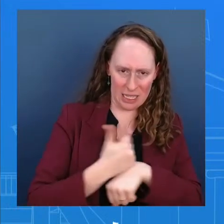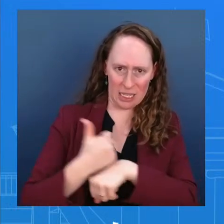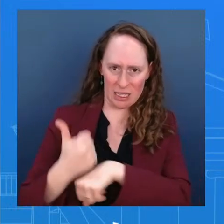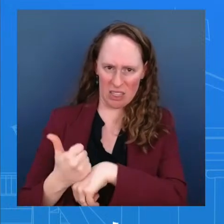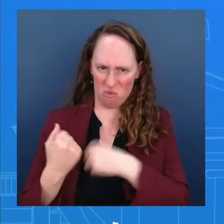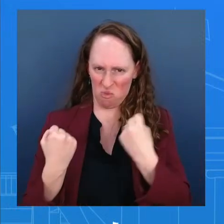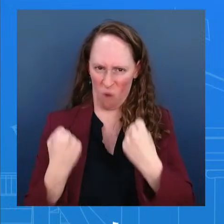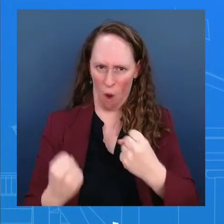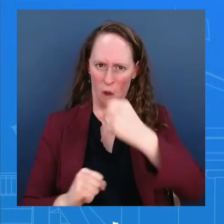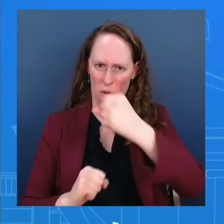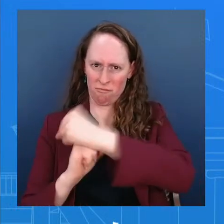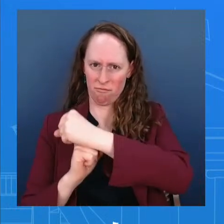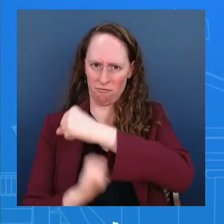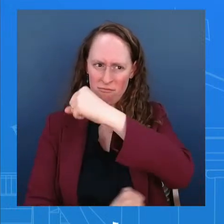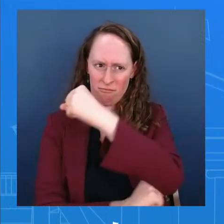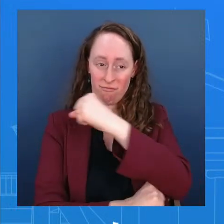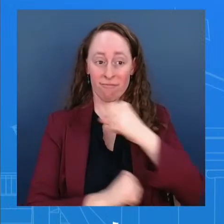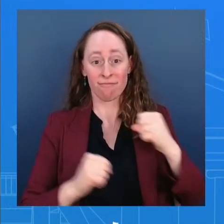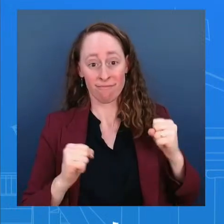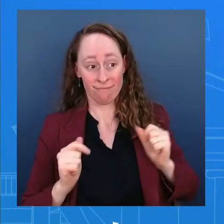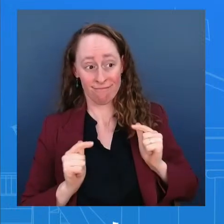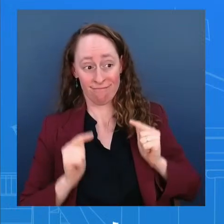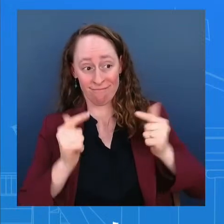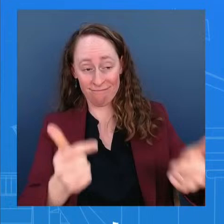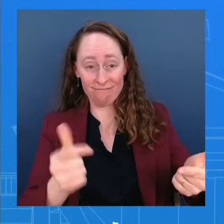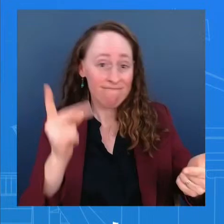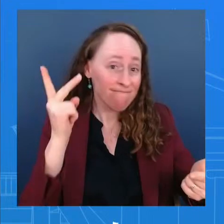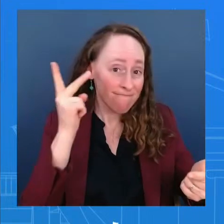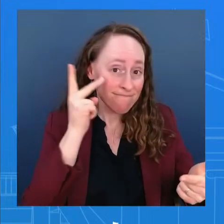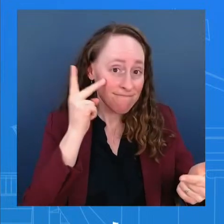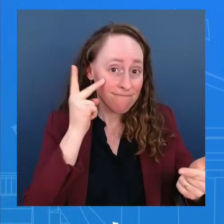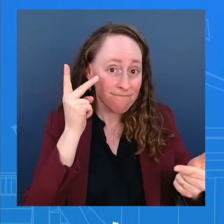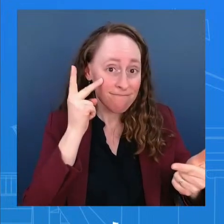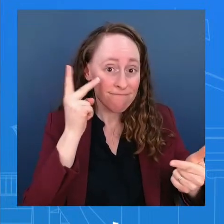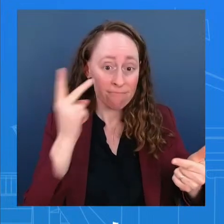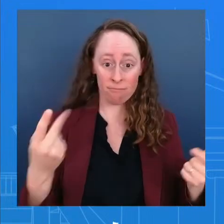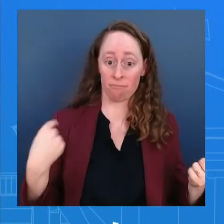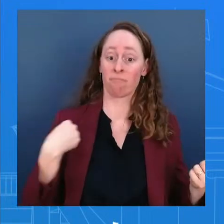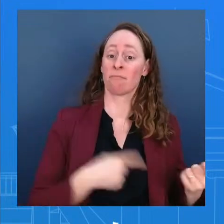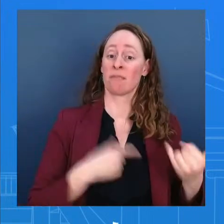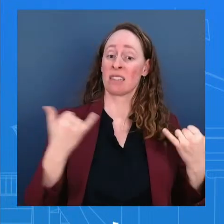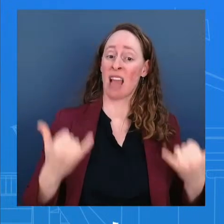And I think if you look at the health of our alliances, you look at the fact that we are not bogged down in war,